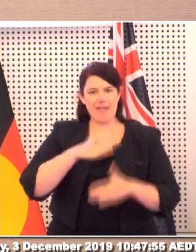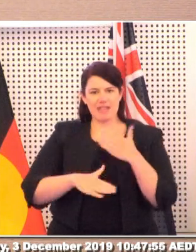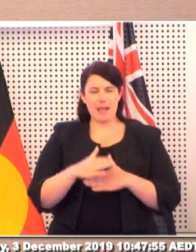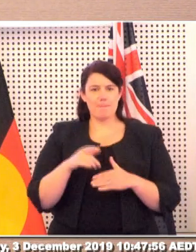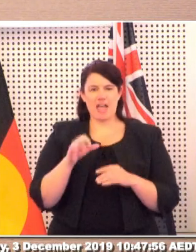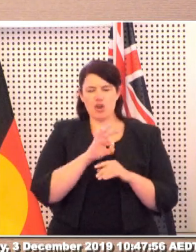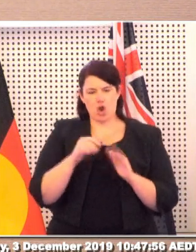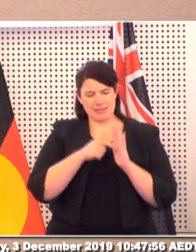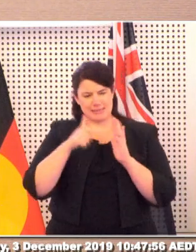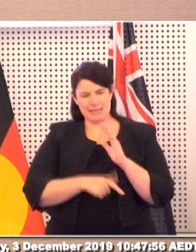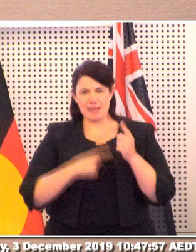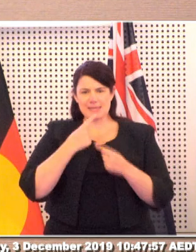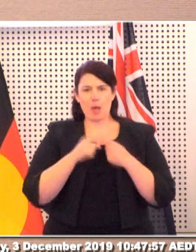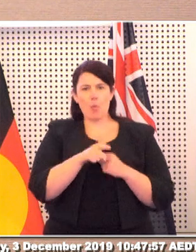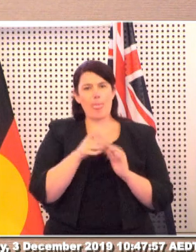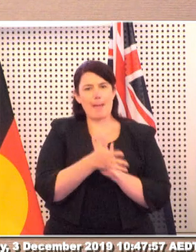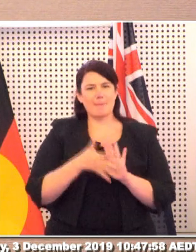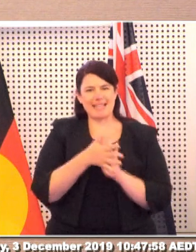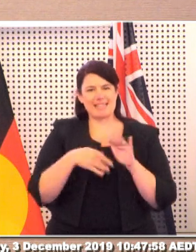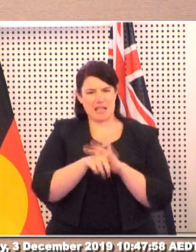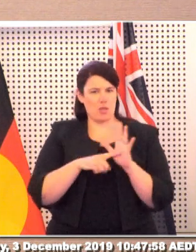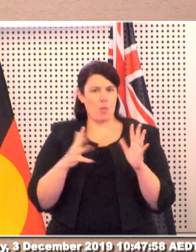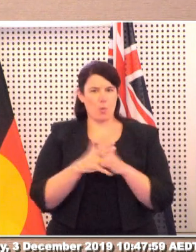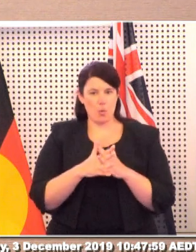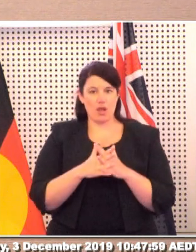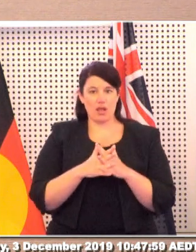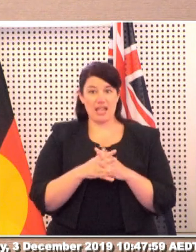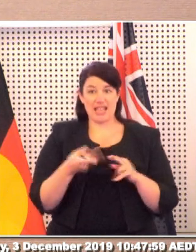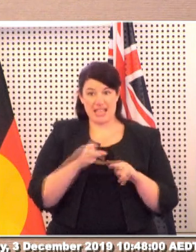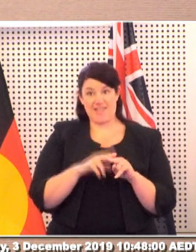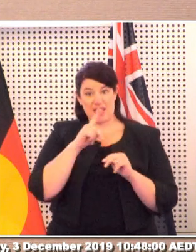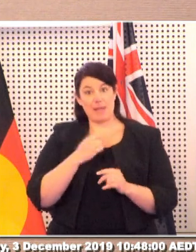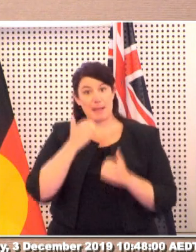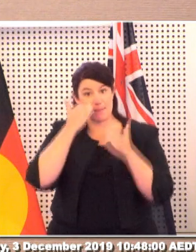And if that can be proven before the Victorian Civil and Administrative